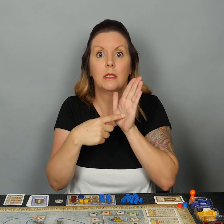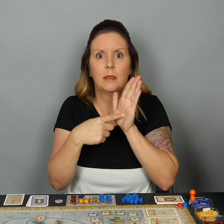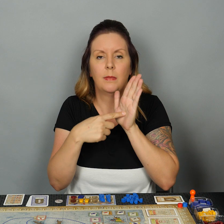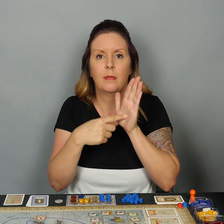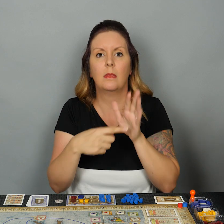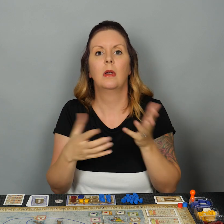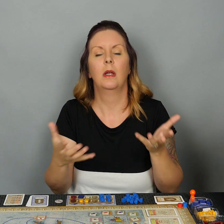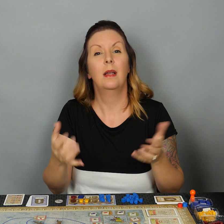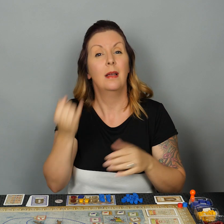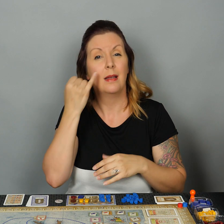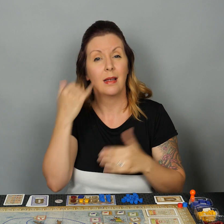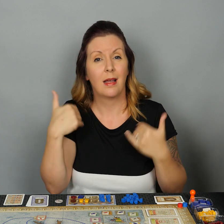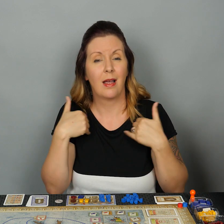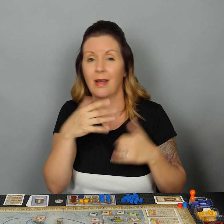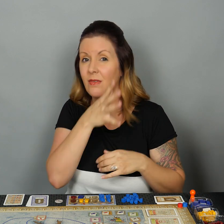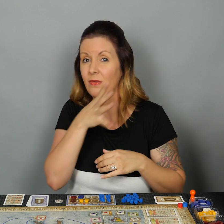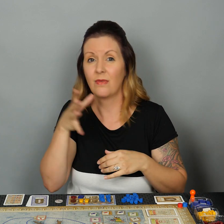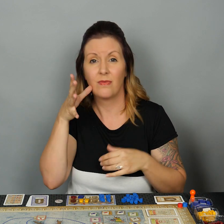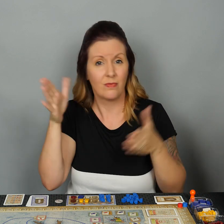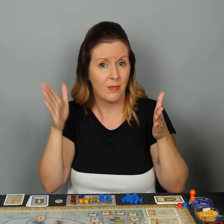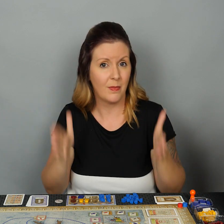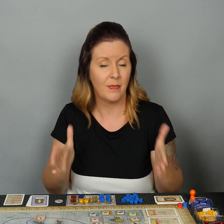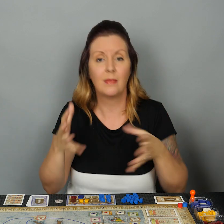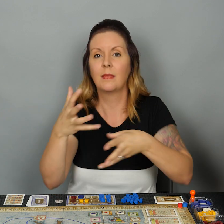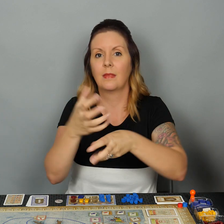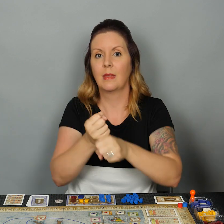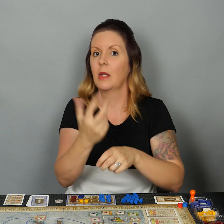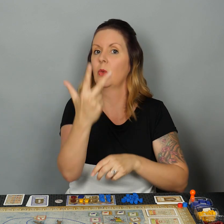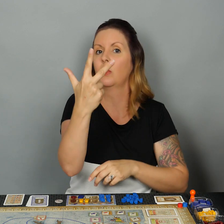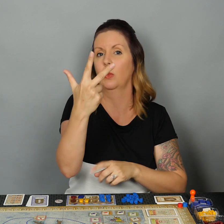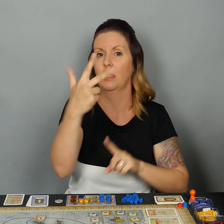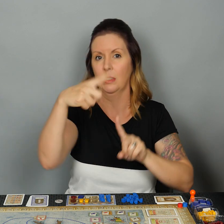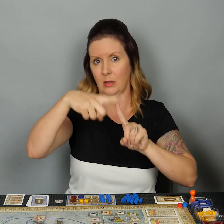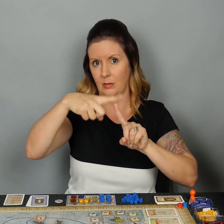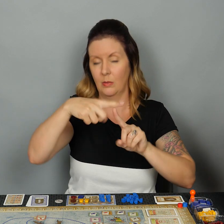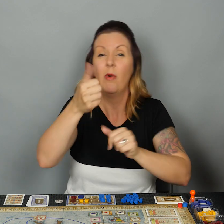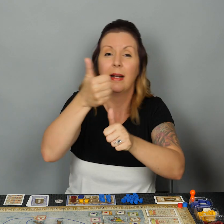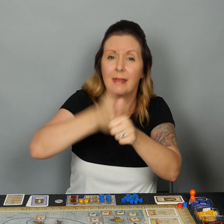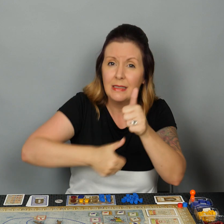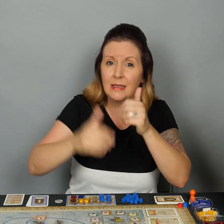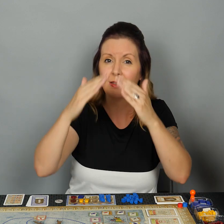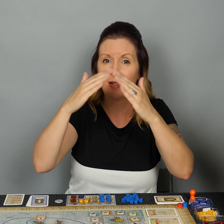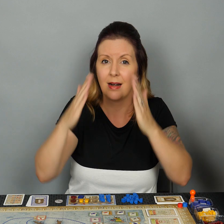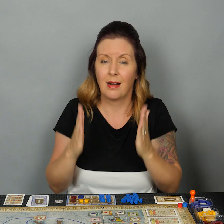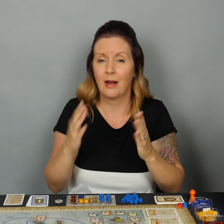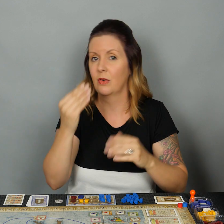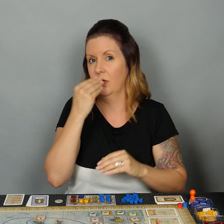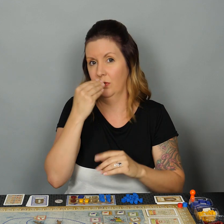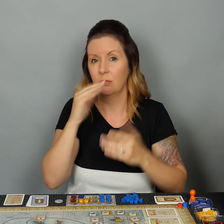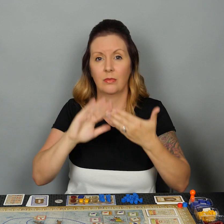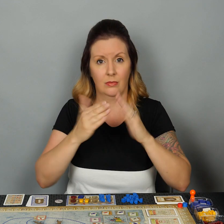For example, Farmer gets you 3 points for each of your houses in food cities.